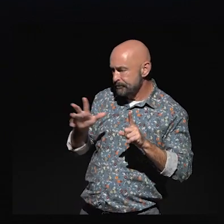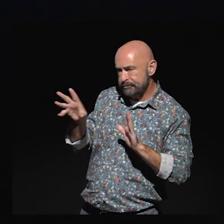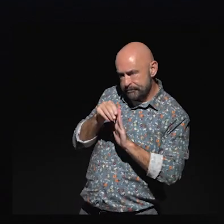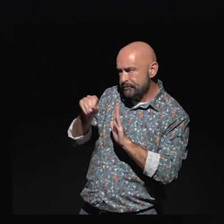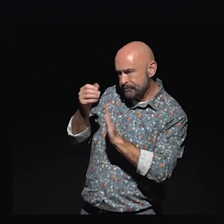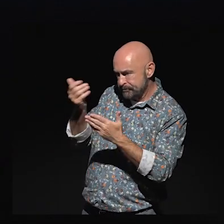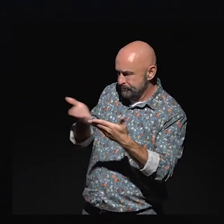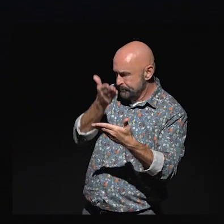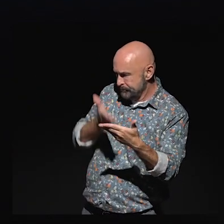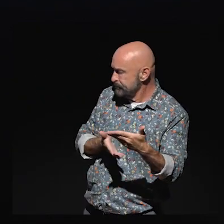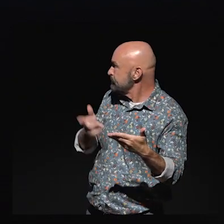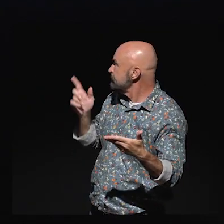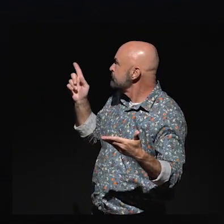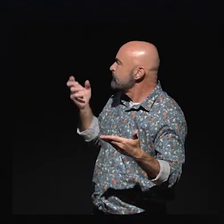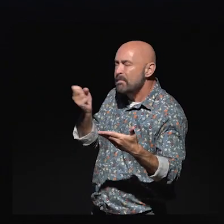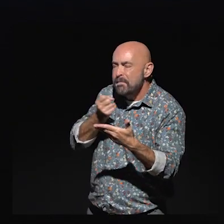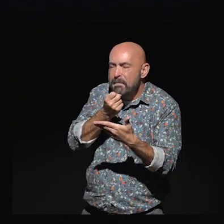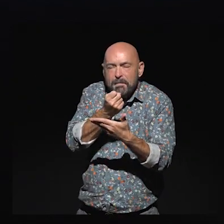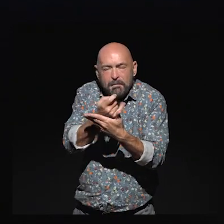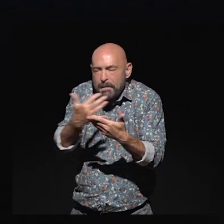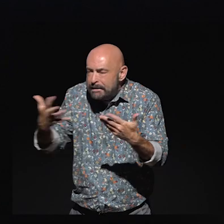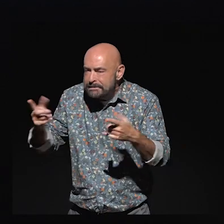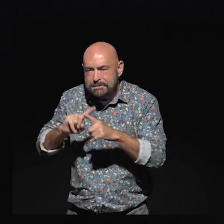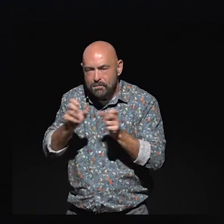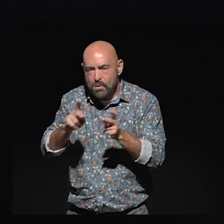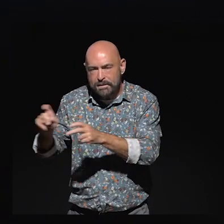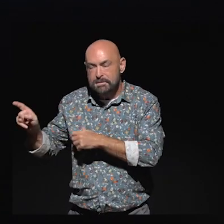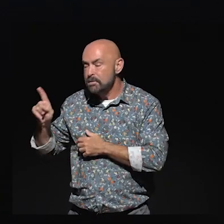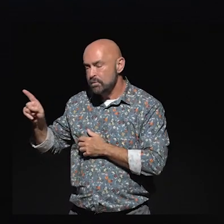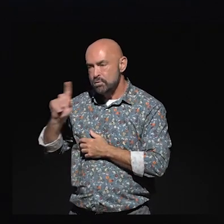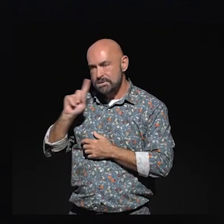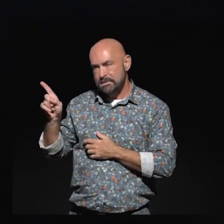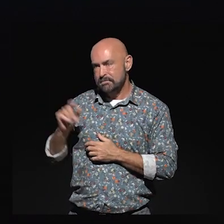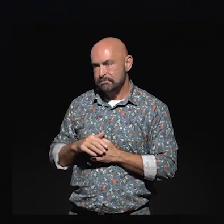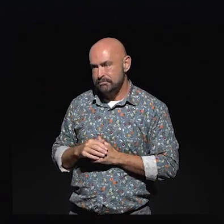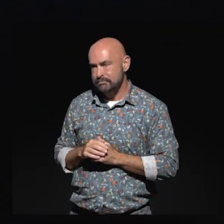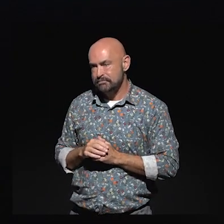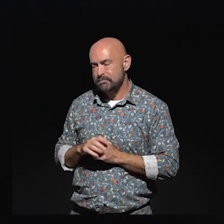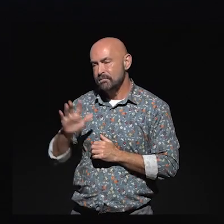as you see, in many, many ways, but you begin, when you see these works from '27 on,